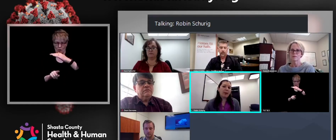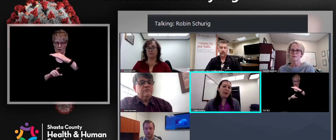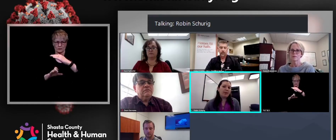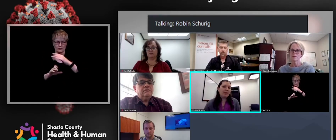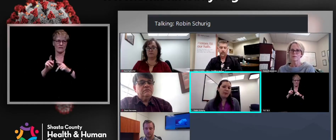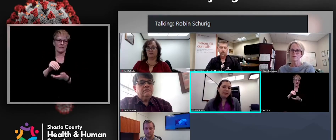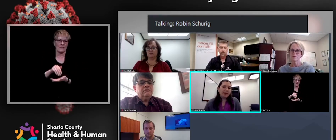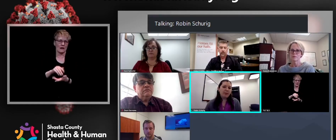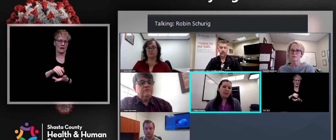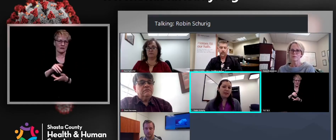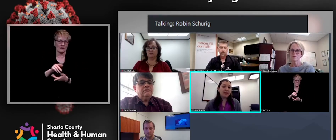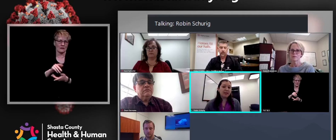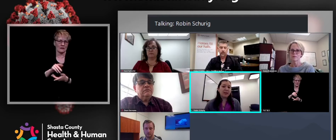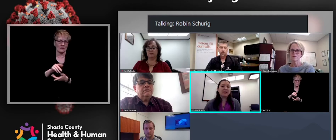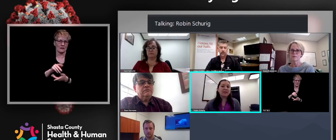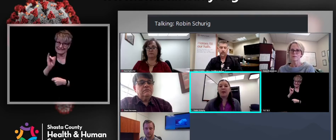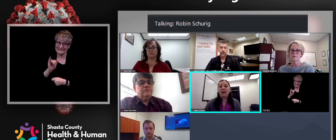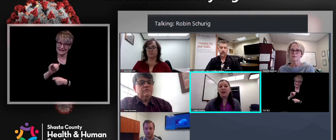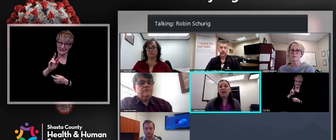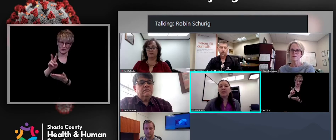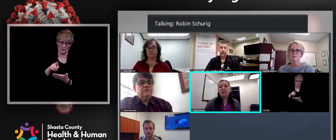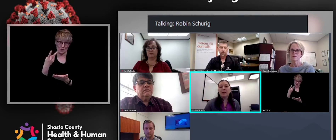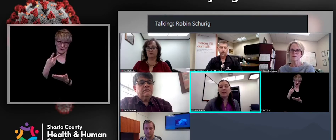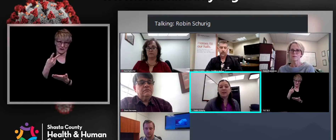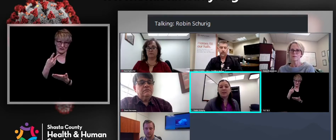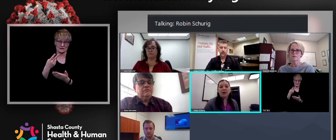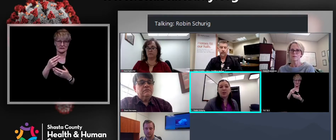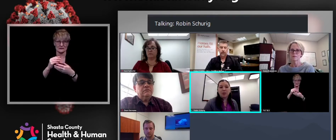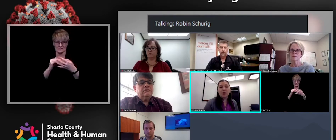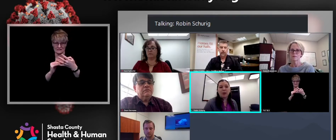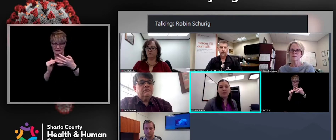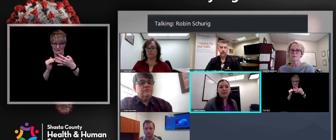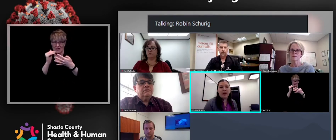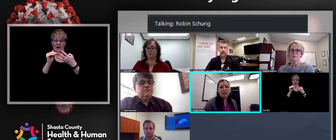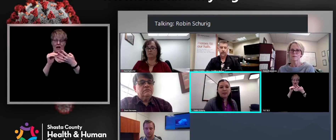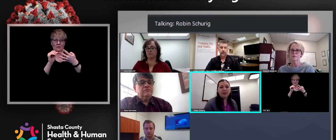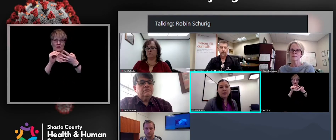upper limit for the red tier. But it's the lowest it's been in a long time since October in fact.